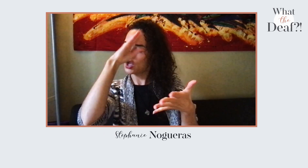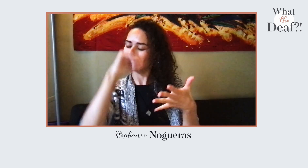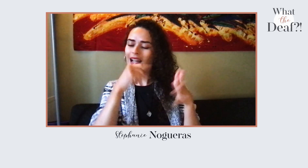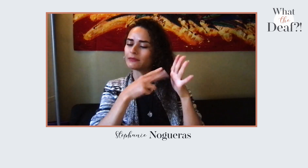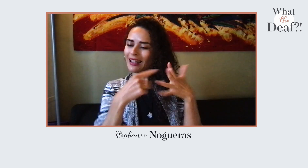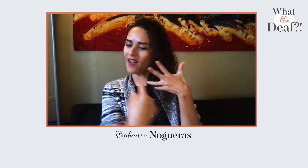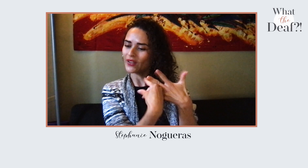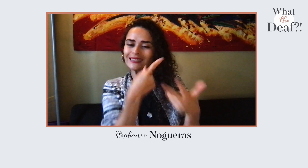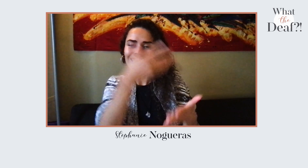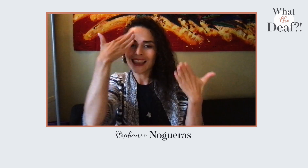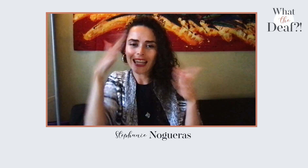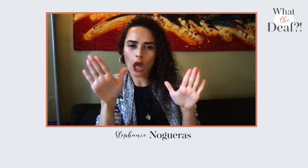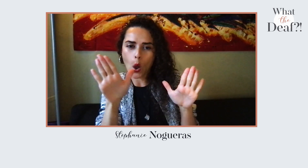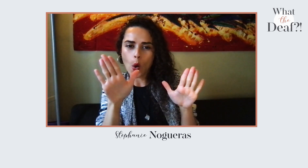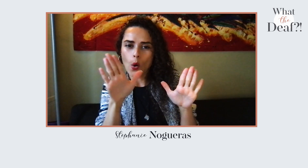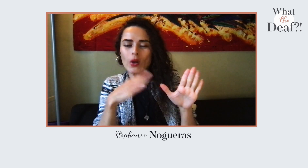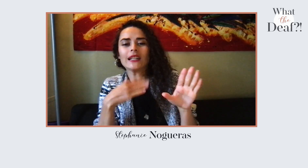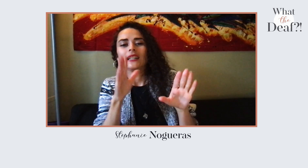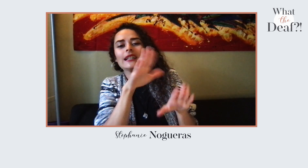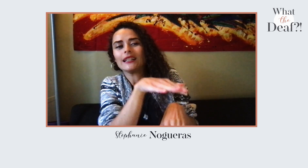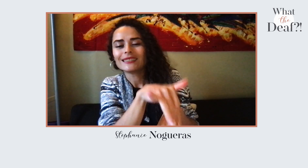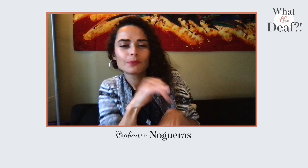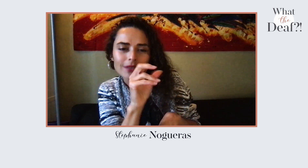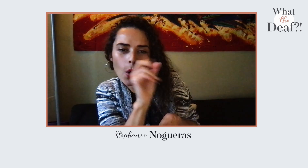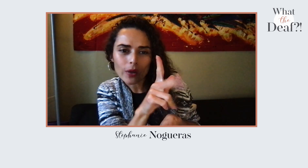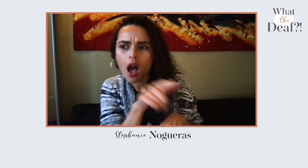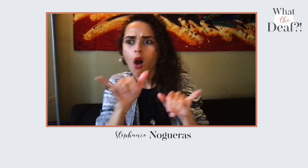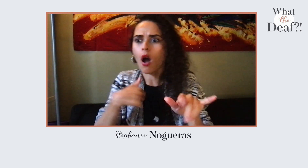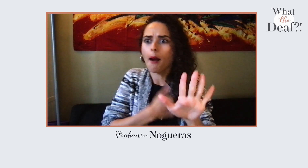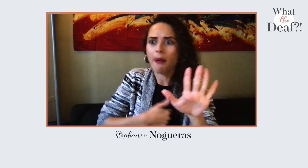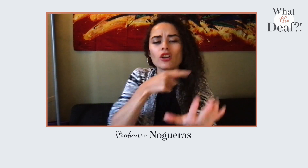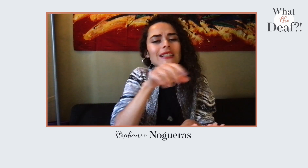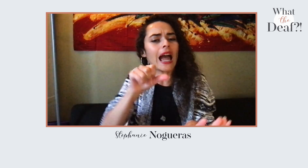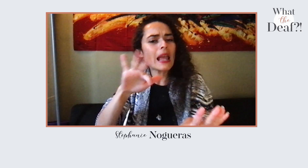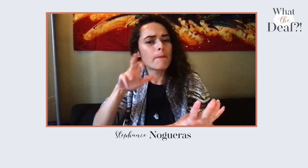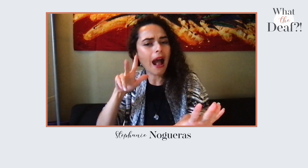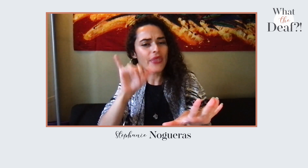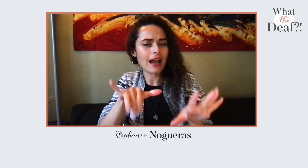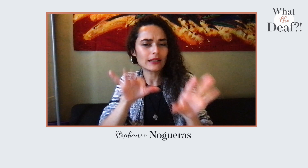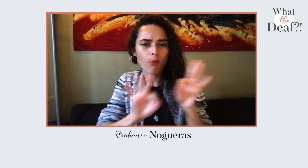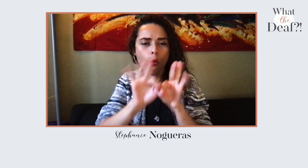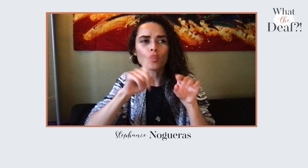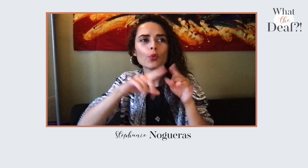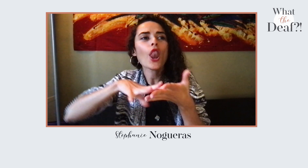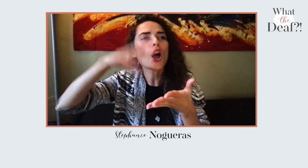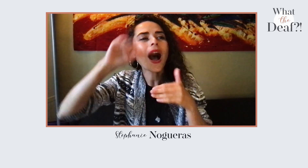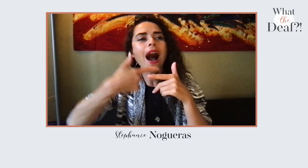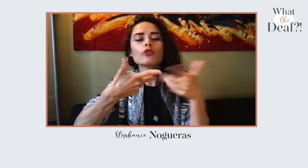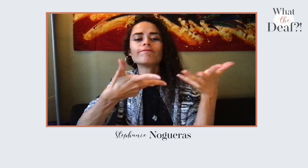I learned not to be offended by what people told me because they really just don't know. I just let them know what they say isn't okay, and then we go from there,